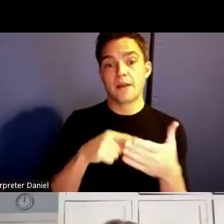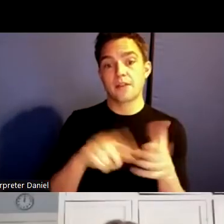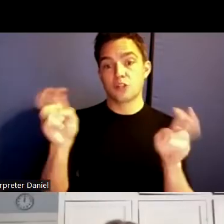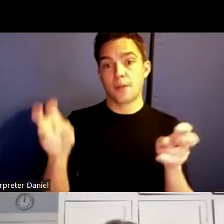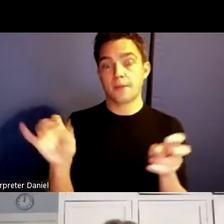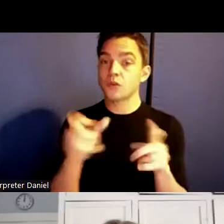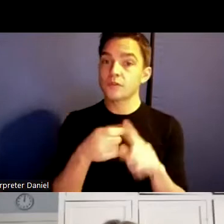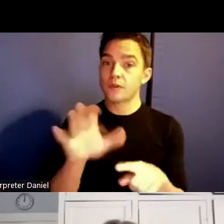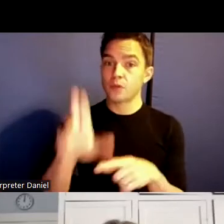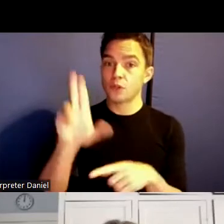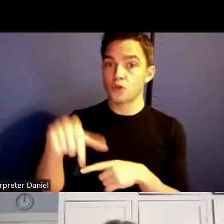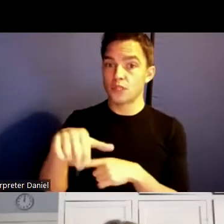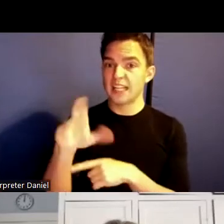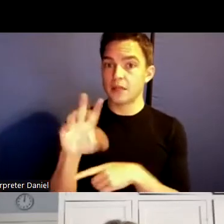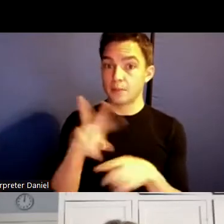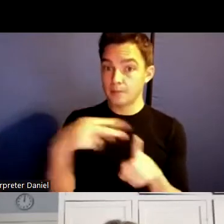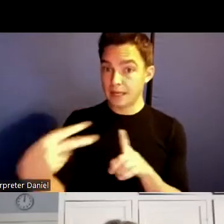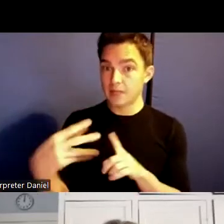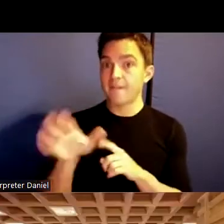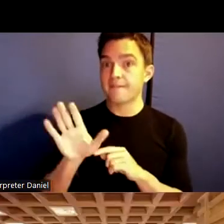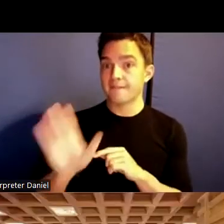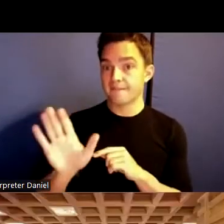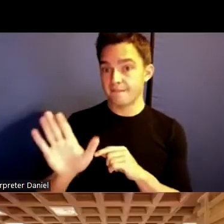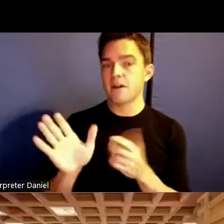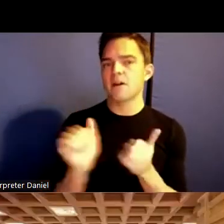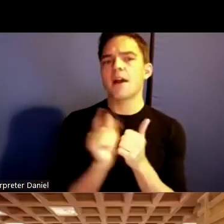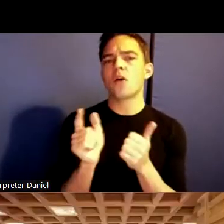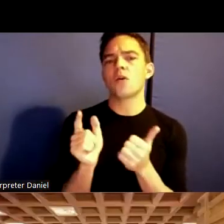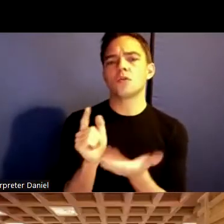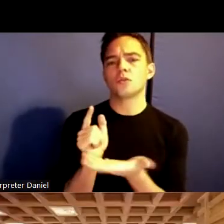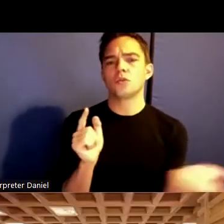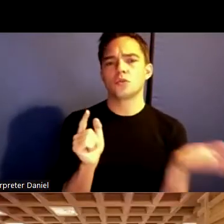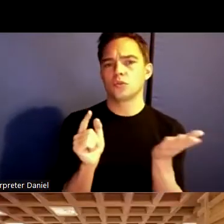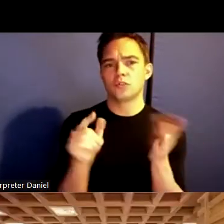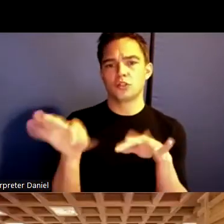unique perspective, how would you describe the value, the